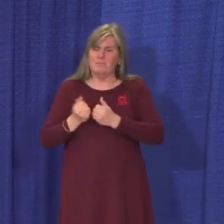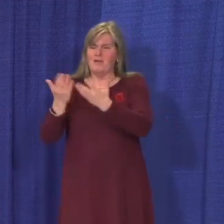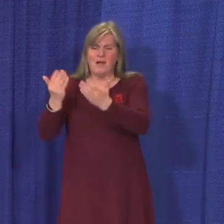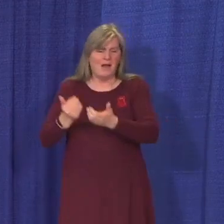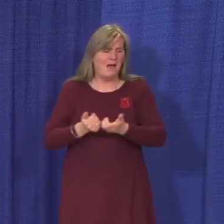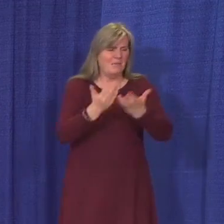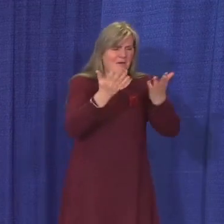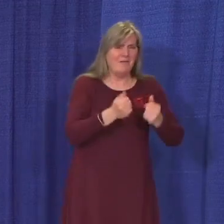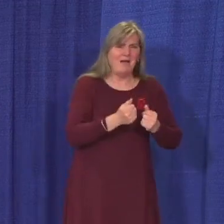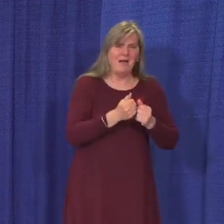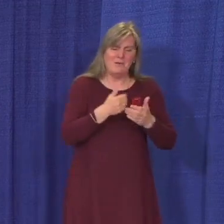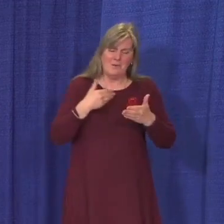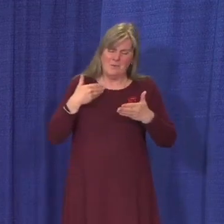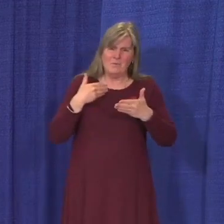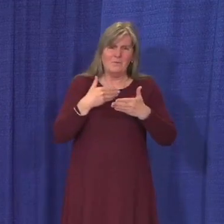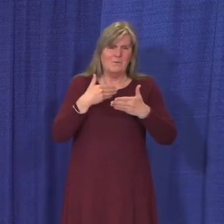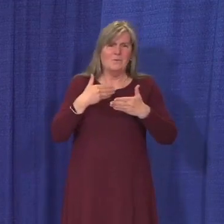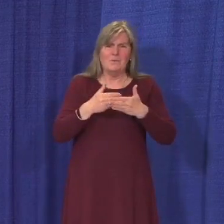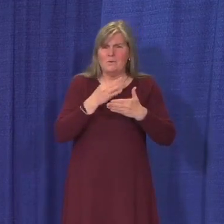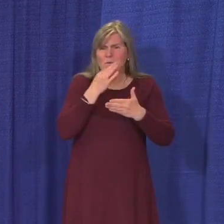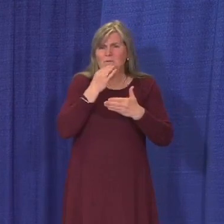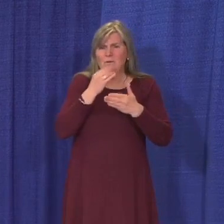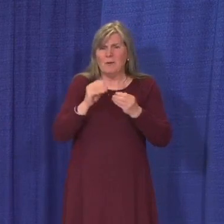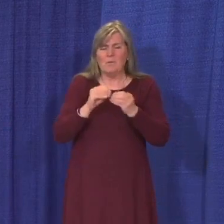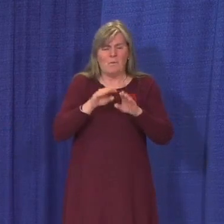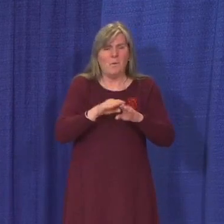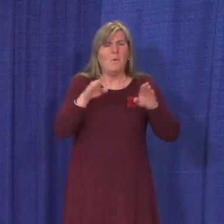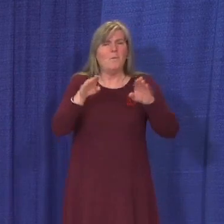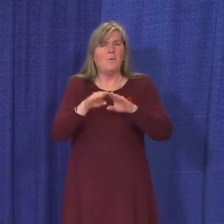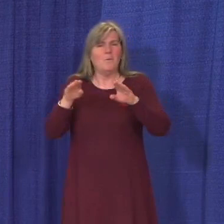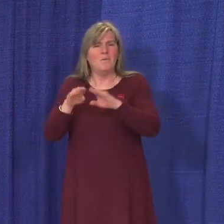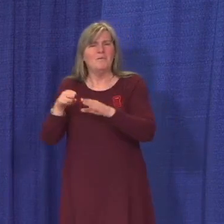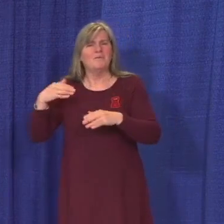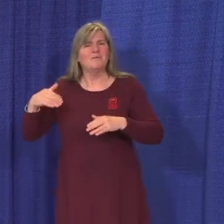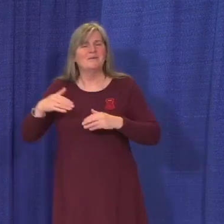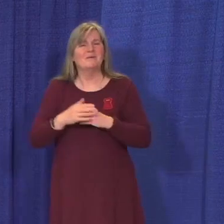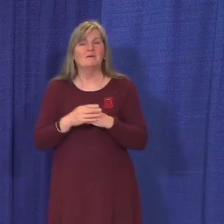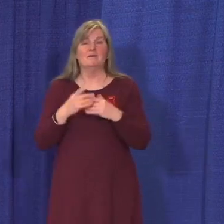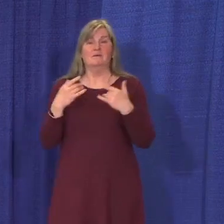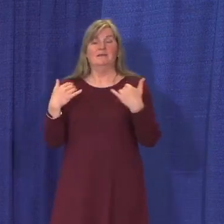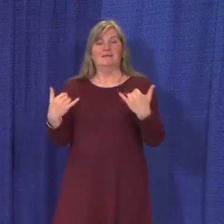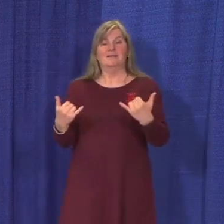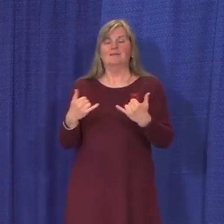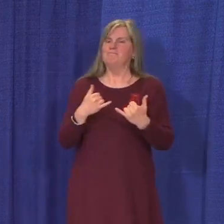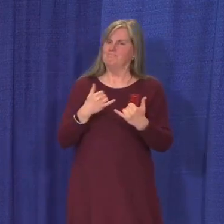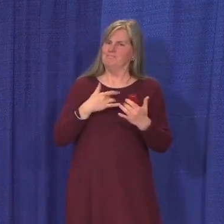This is great news for our territory and our country and it's at a significant